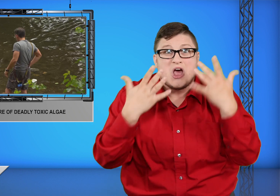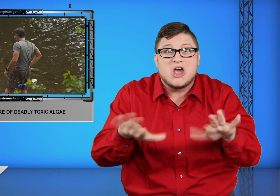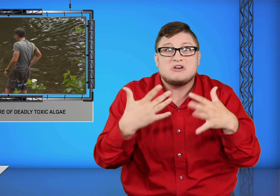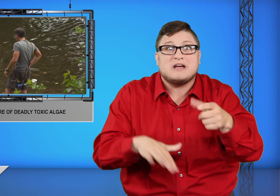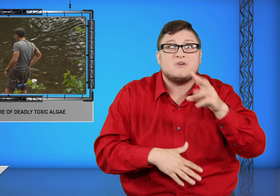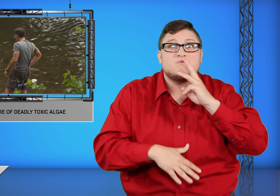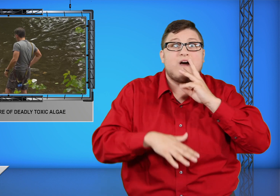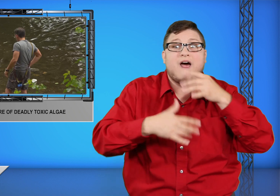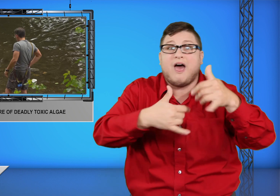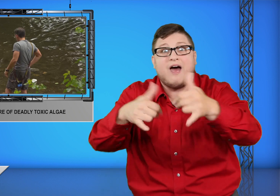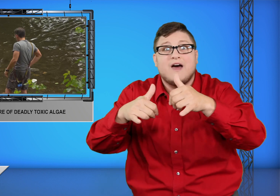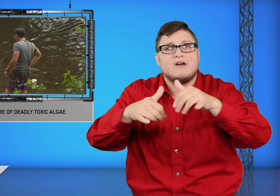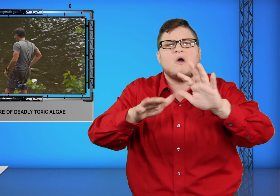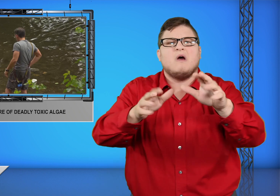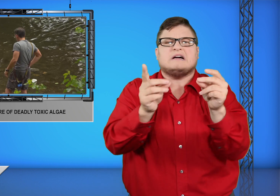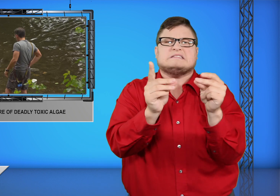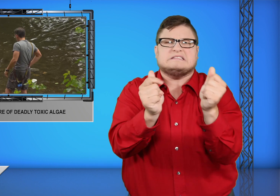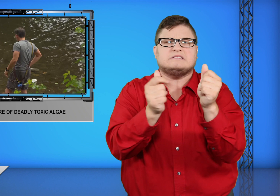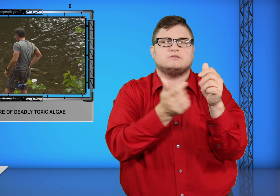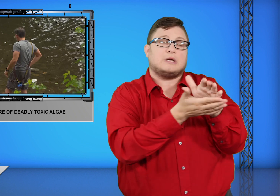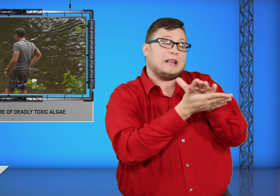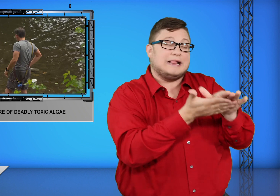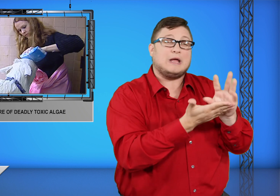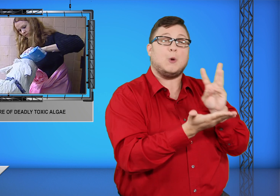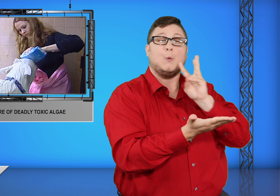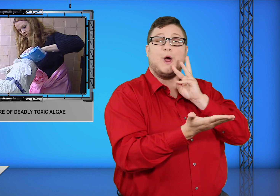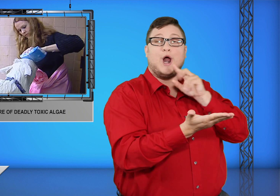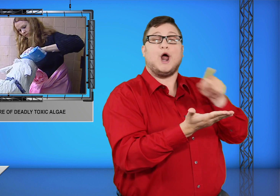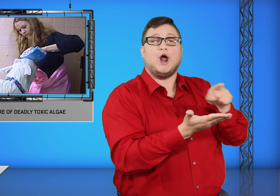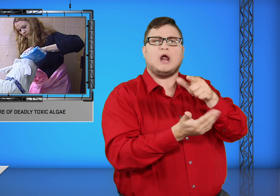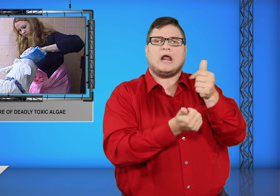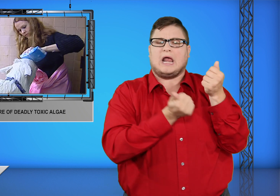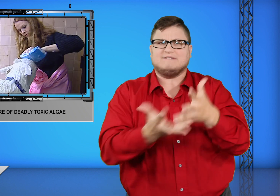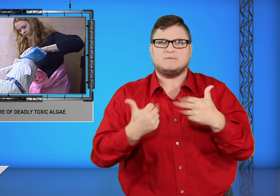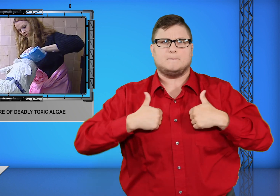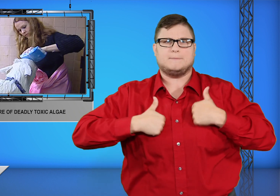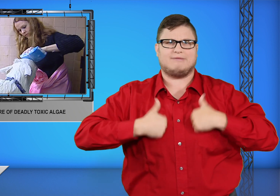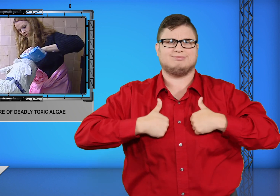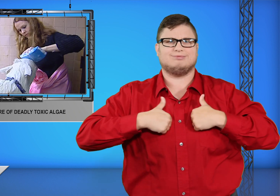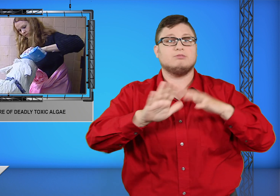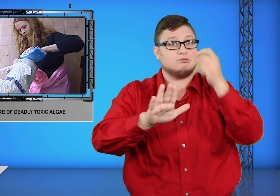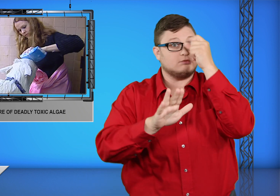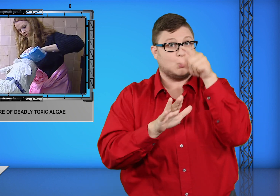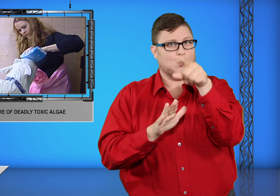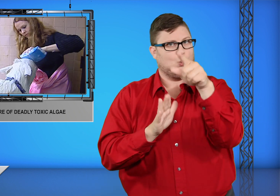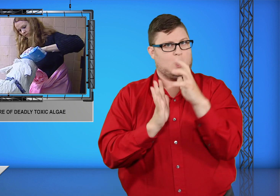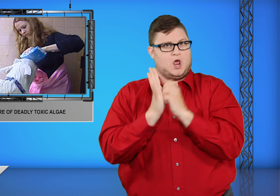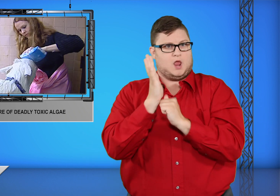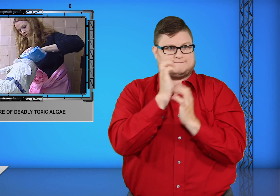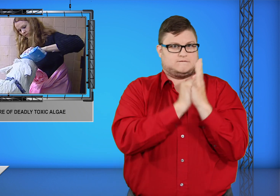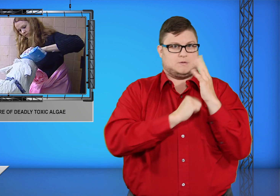Do not let your dog drink or play in the water. However if your dog has already been exposed, rinse the animal immediately in fresh, clean